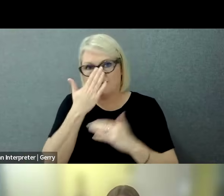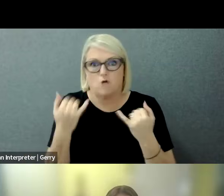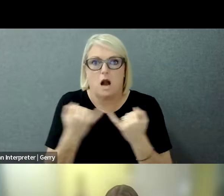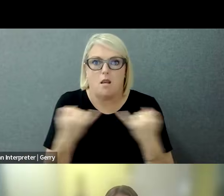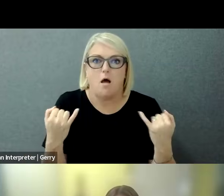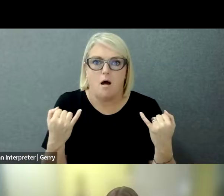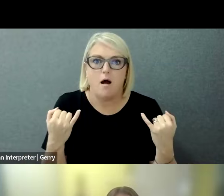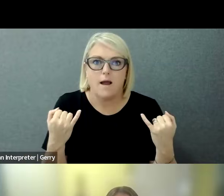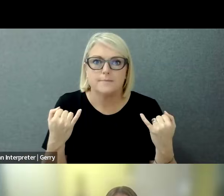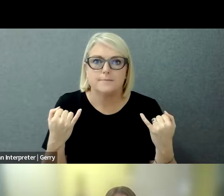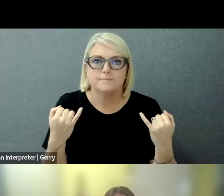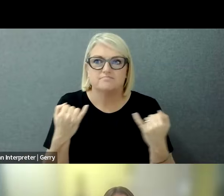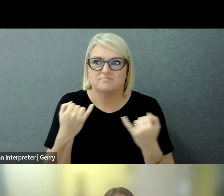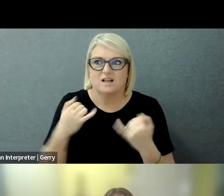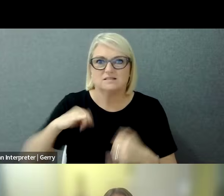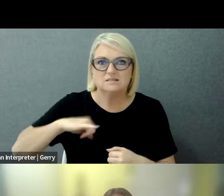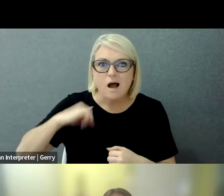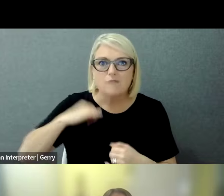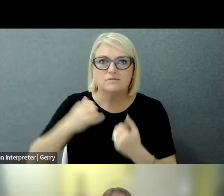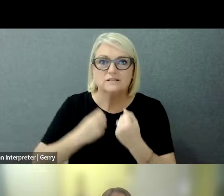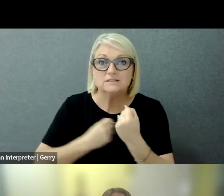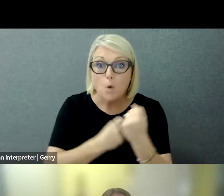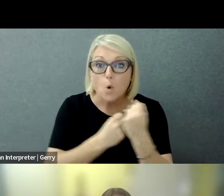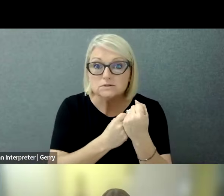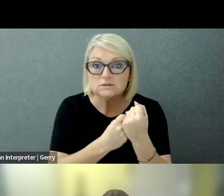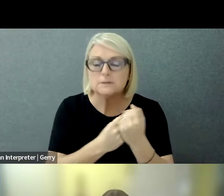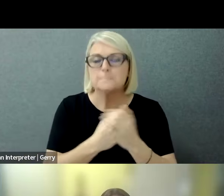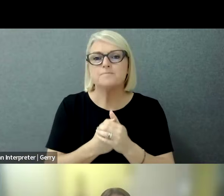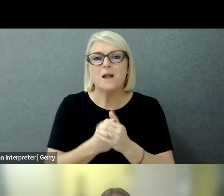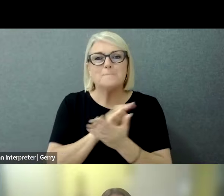is everywhere all at once, where you can start to make a difference and give what they need so